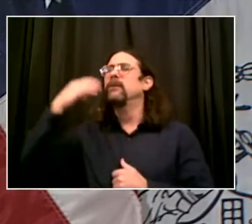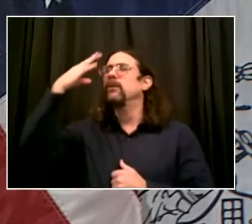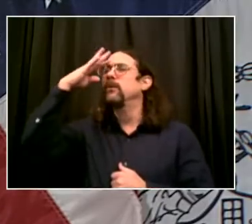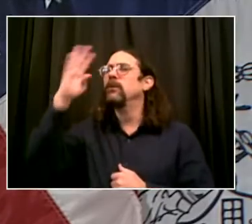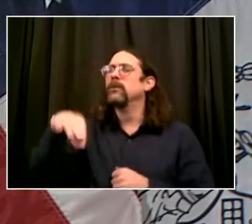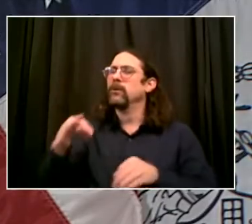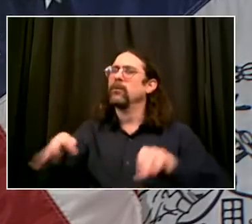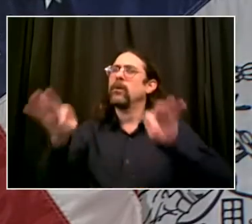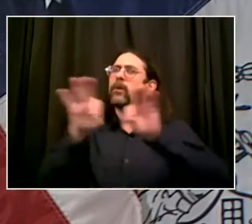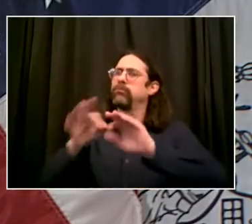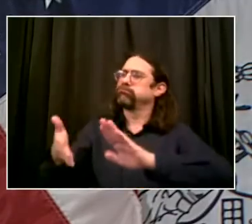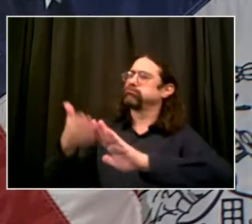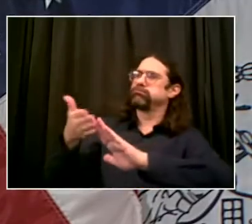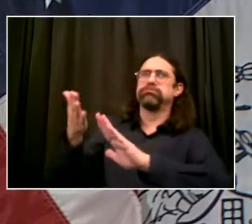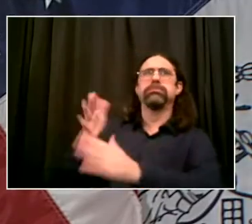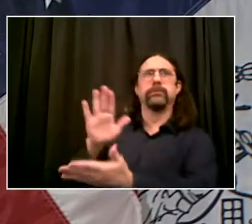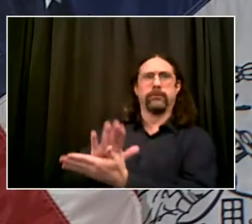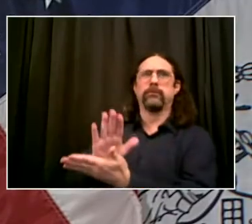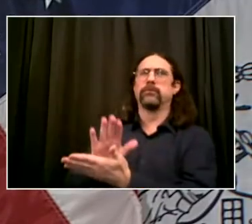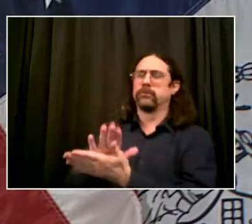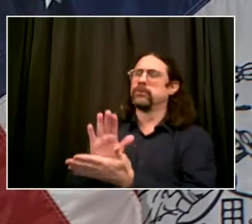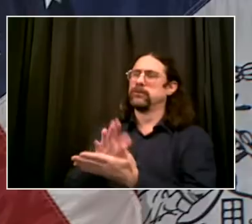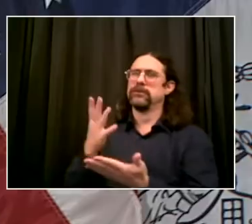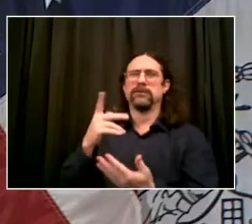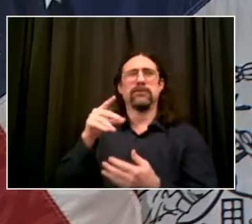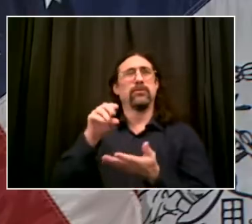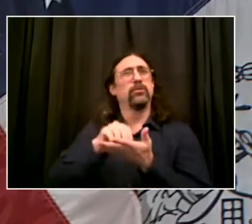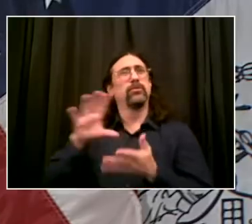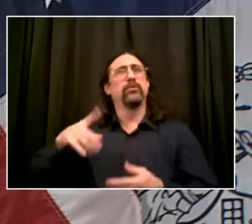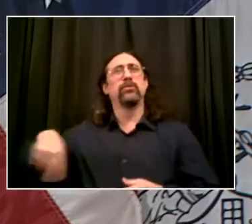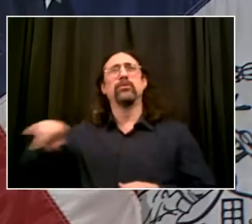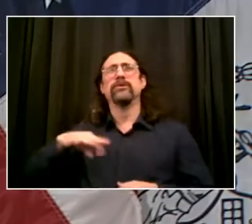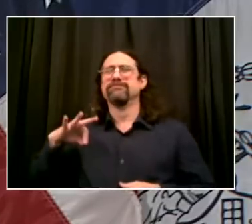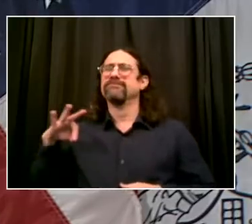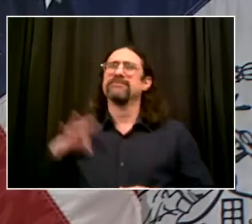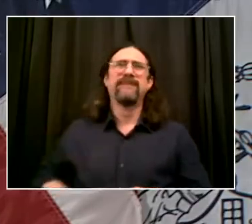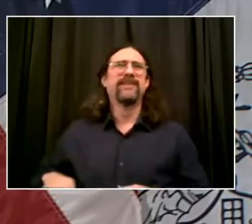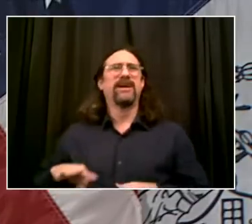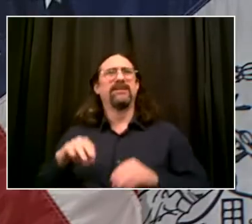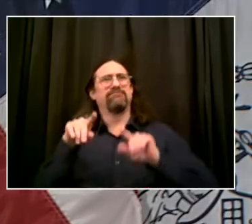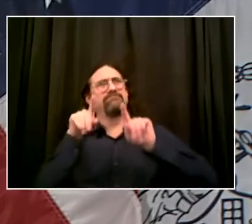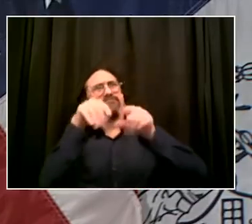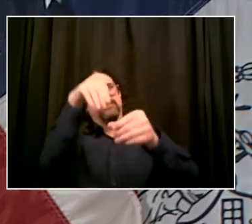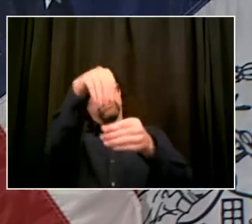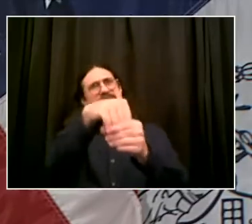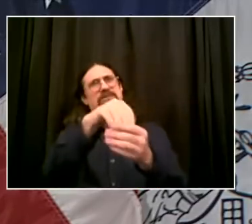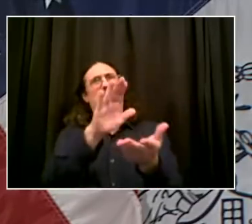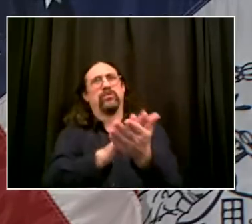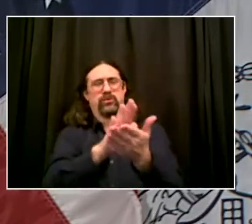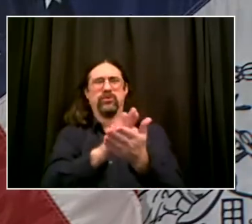FOR THEM. I WANT TO SAY TO ALL THE FAMILIES OF THE KIDS IN